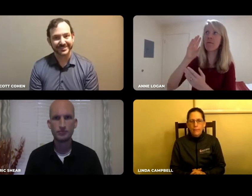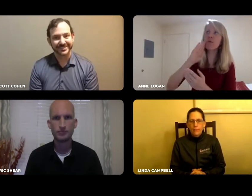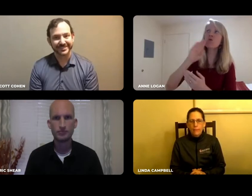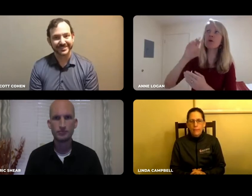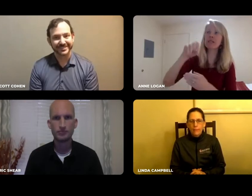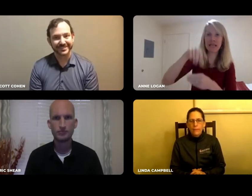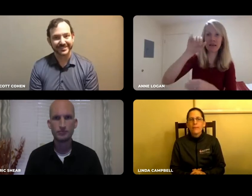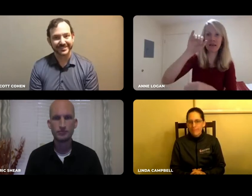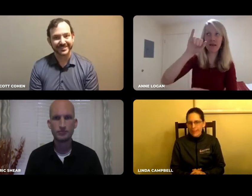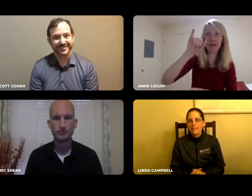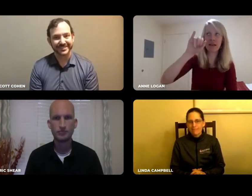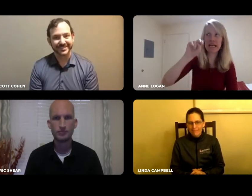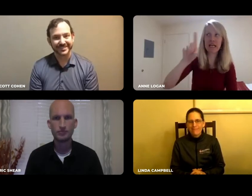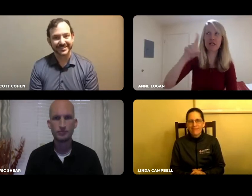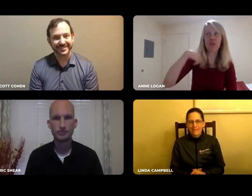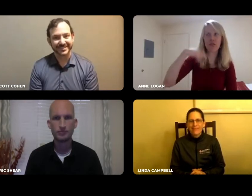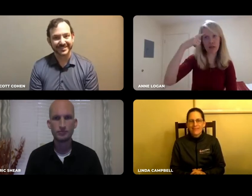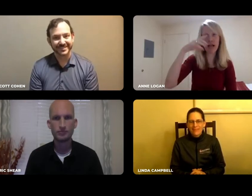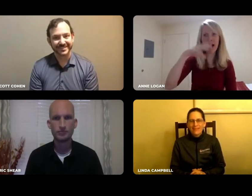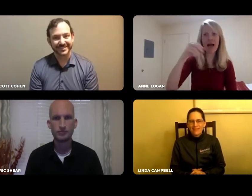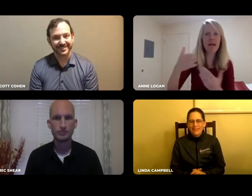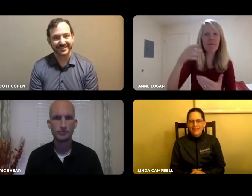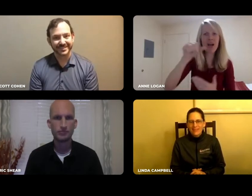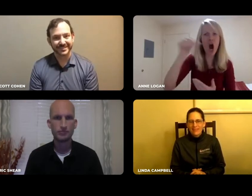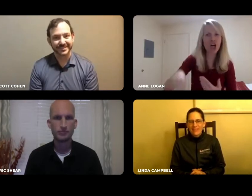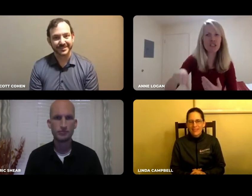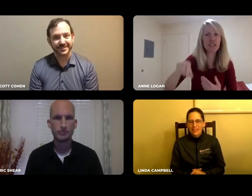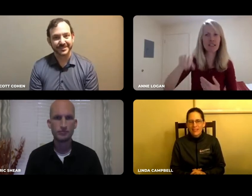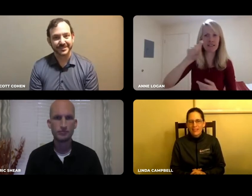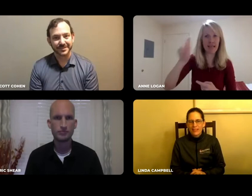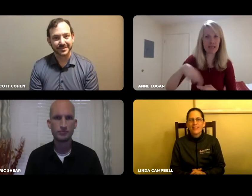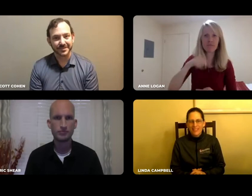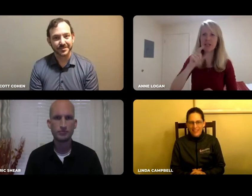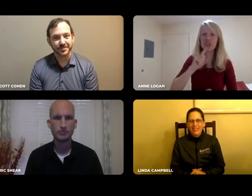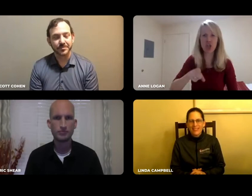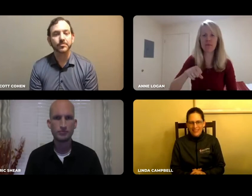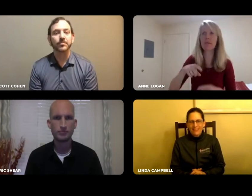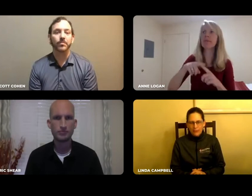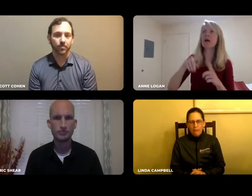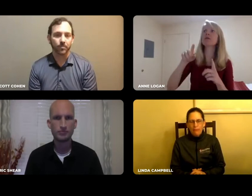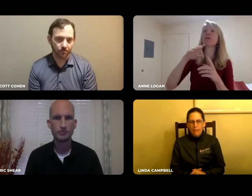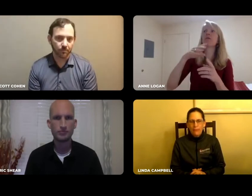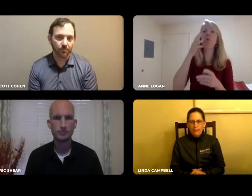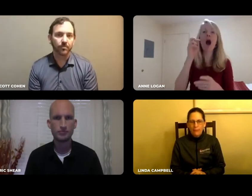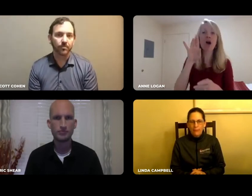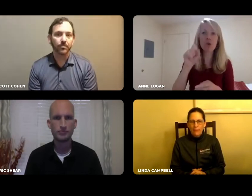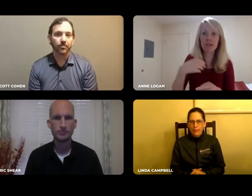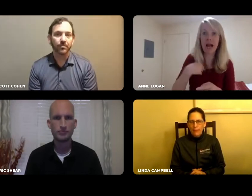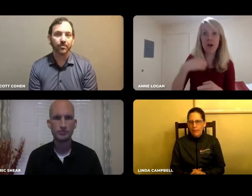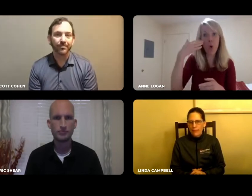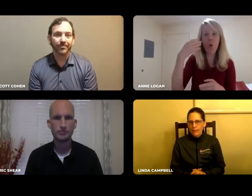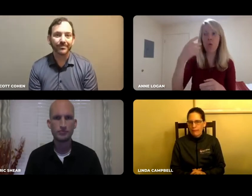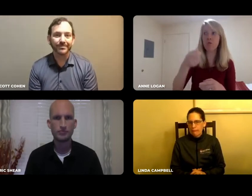One in District of Columbia maybe Austin.